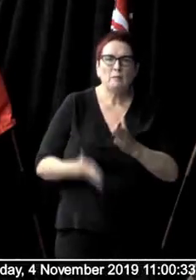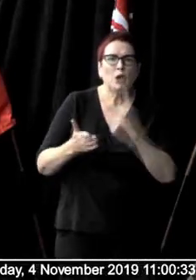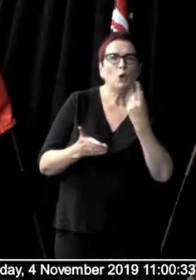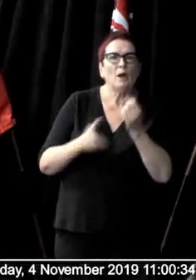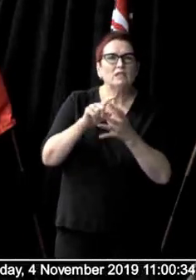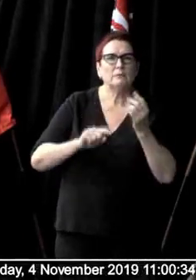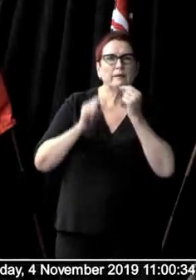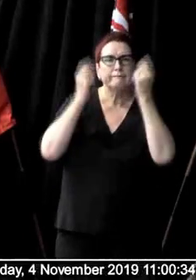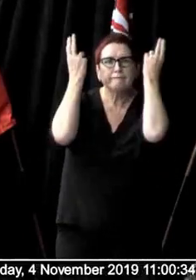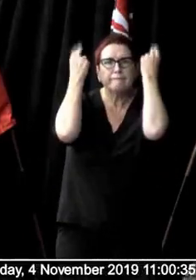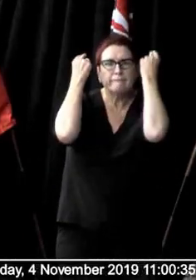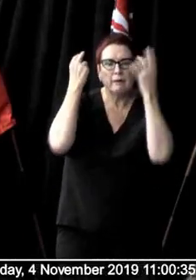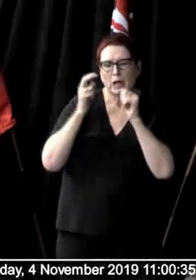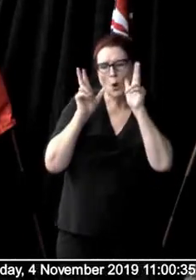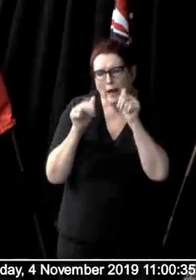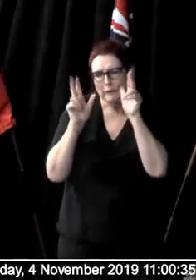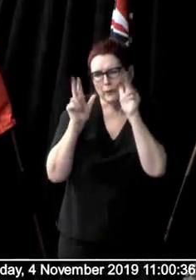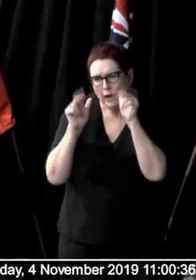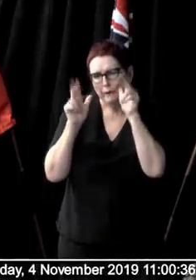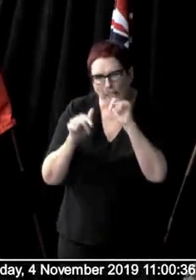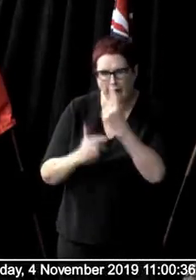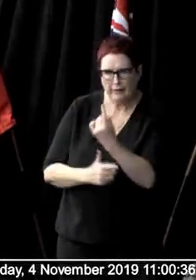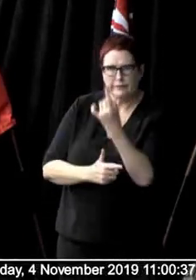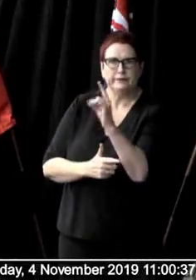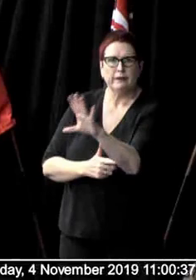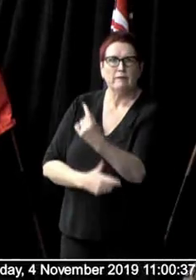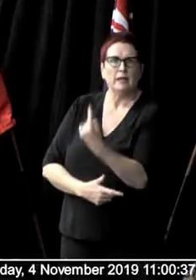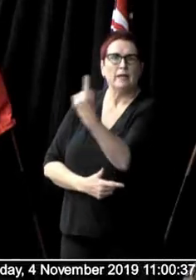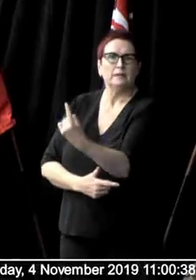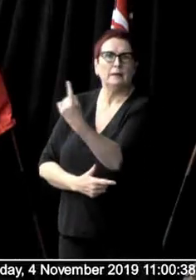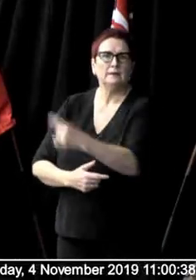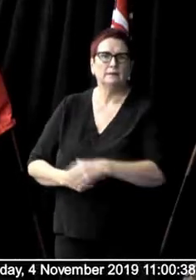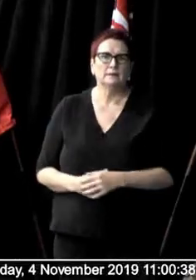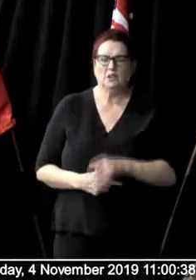as objects who must be protected rather than as active holders of rights,